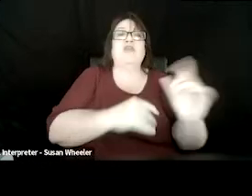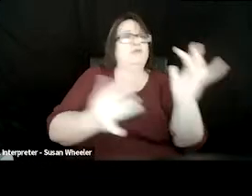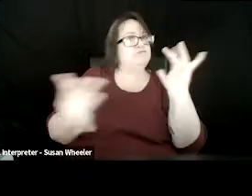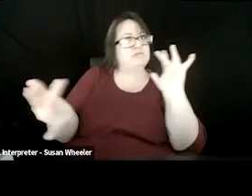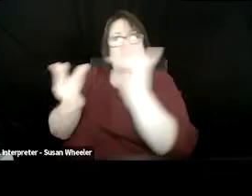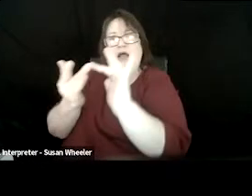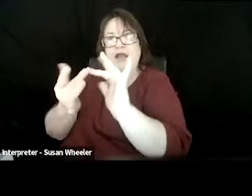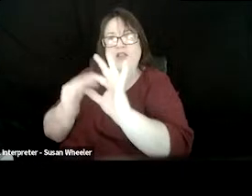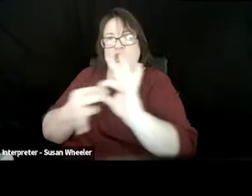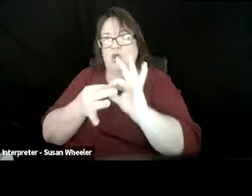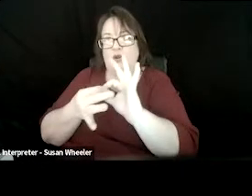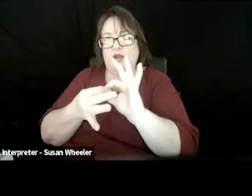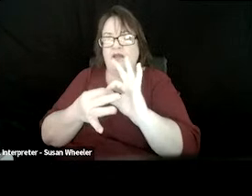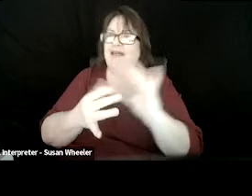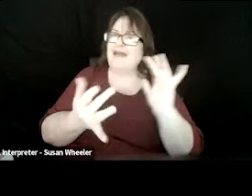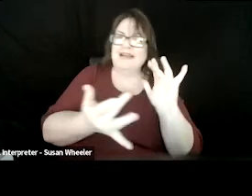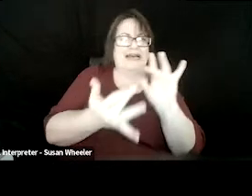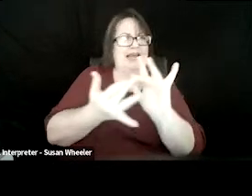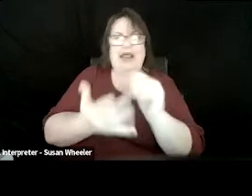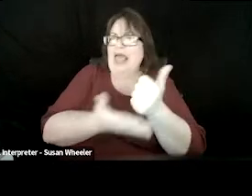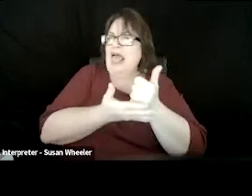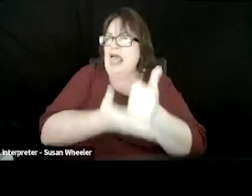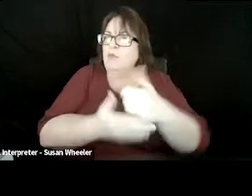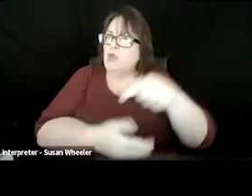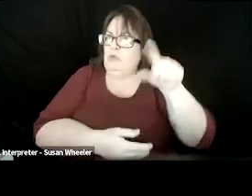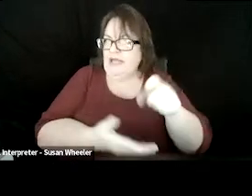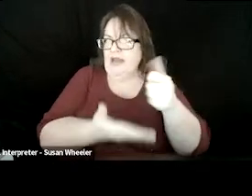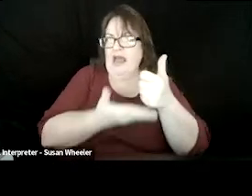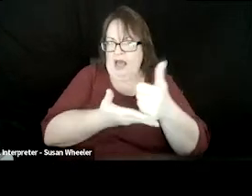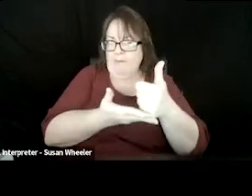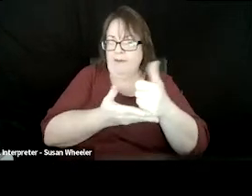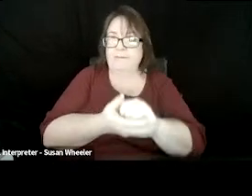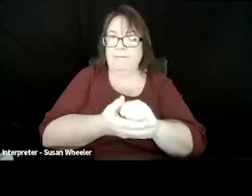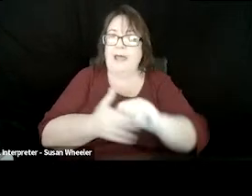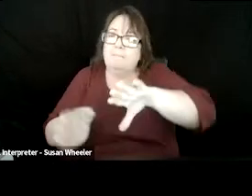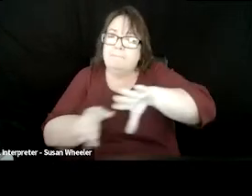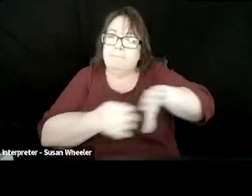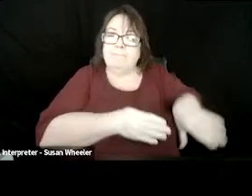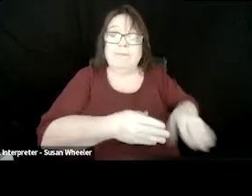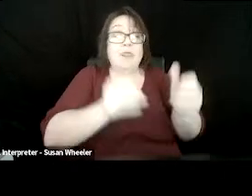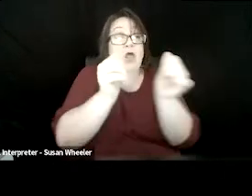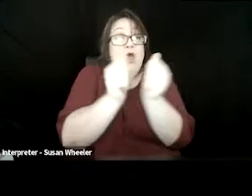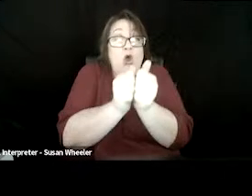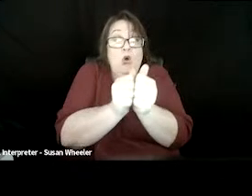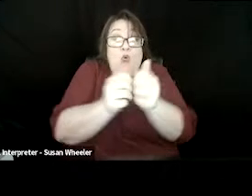because in those cases, you wanna get help. Without cause, that's the ability for the employer